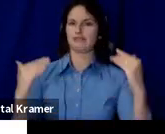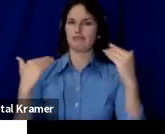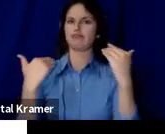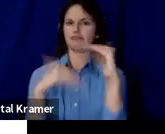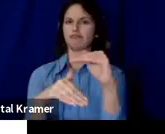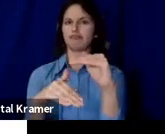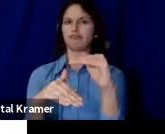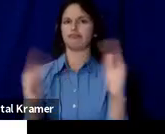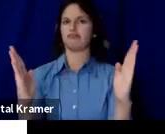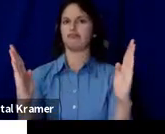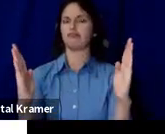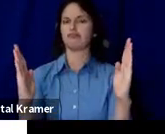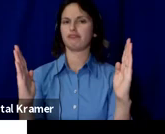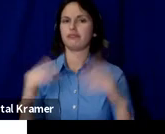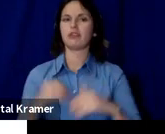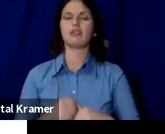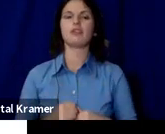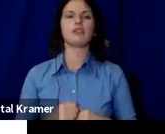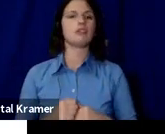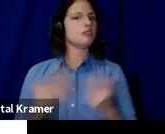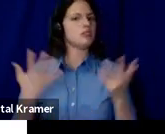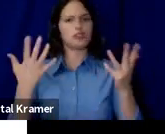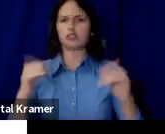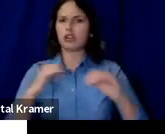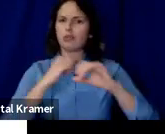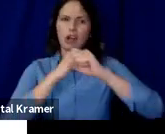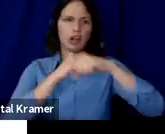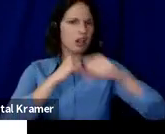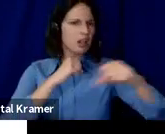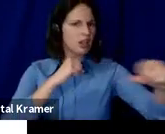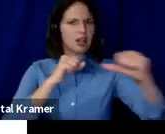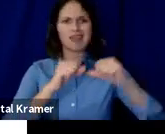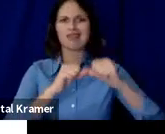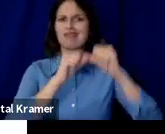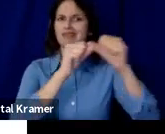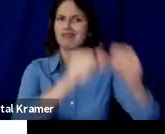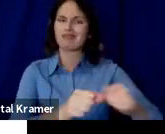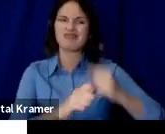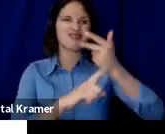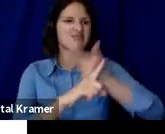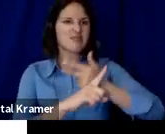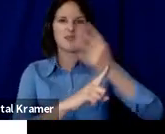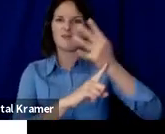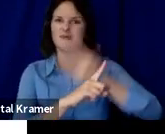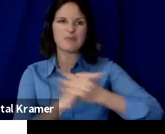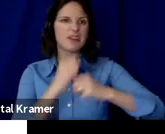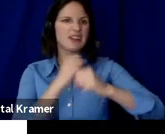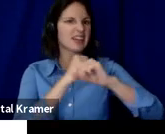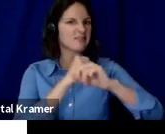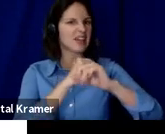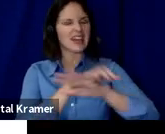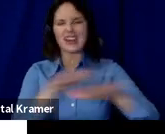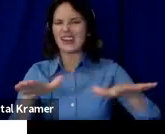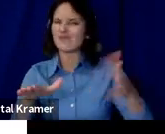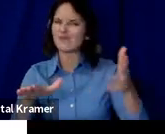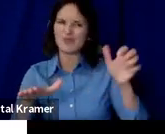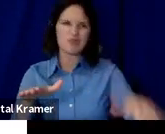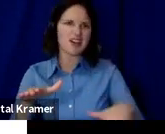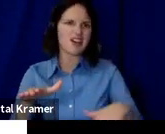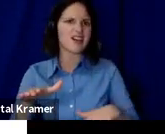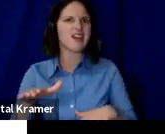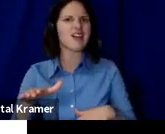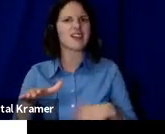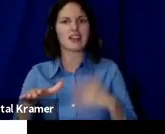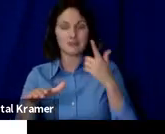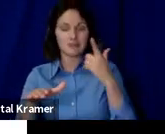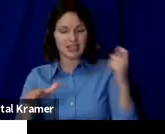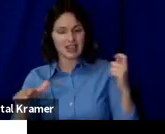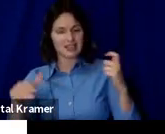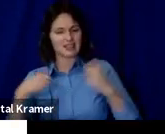You don't want a long three or four month campaign because it is tiring to run and your